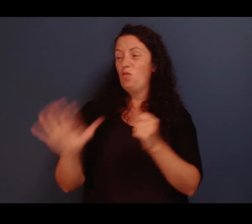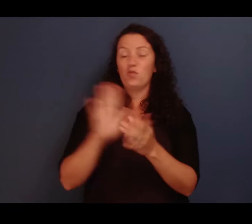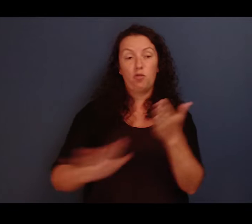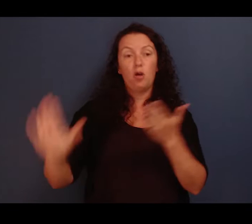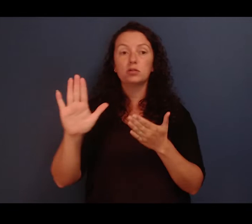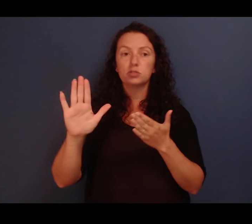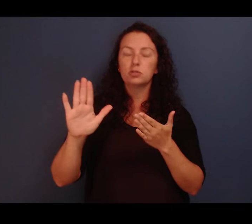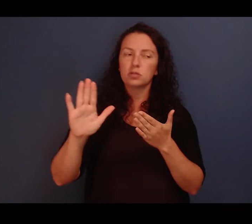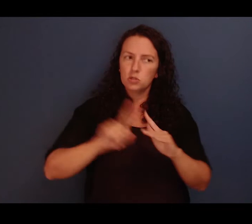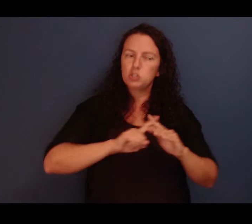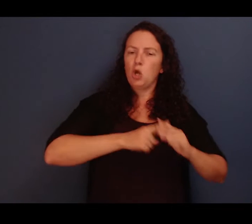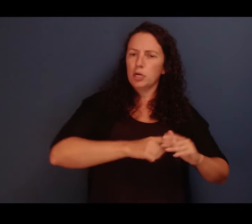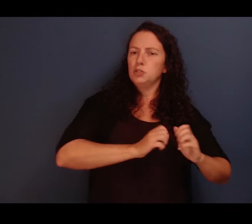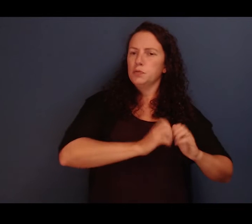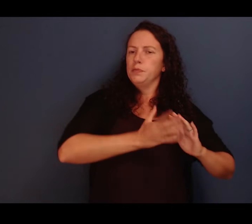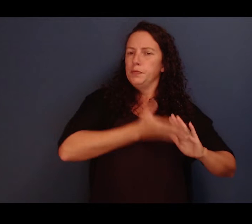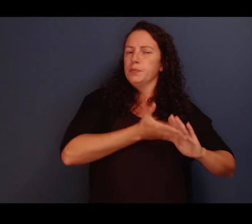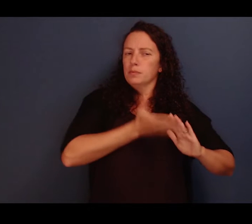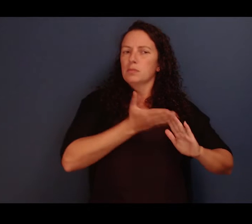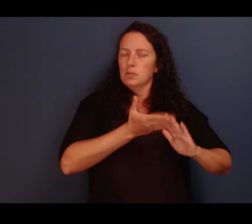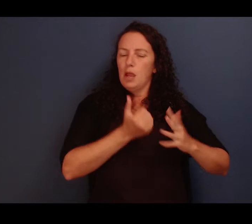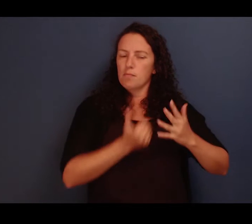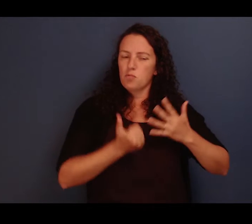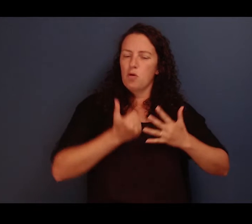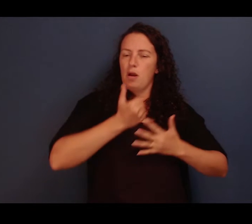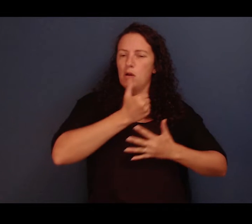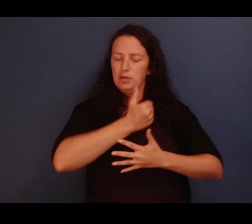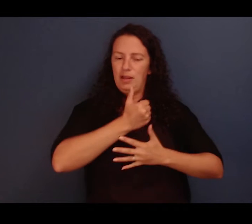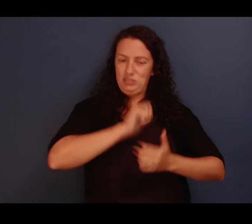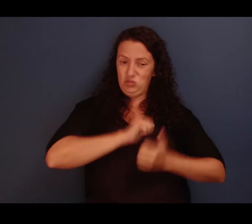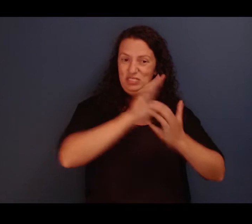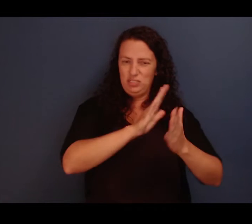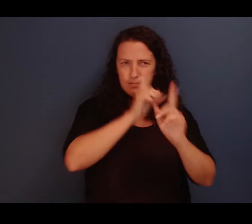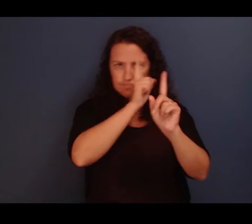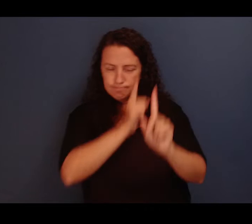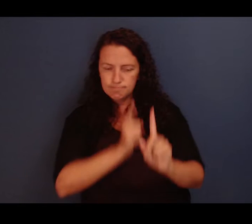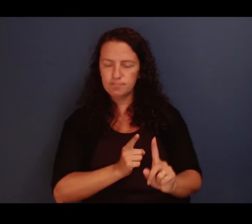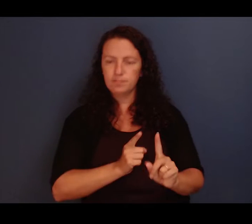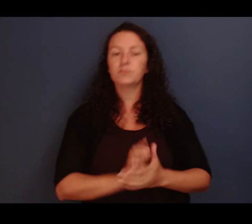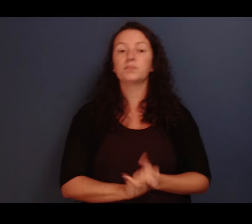are beginning to operationalize, prioritize, and put these strategic initiatives into action.